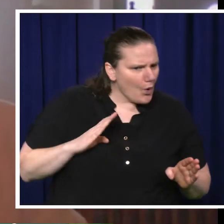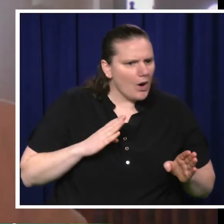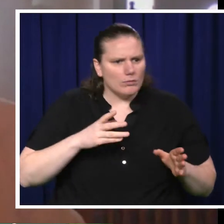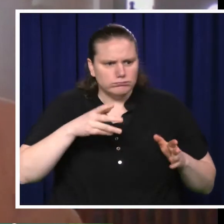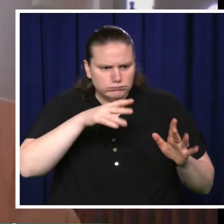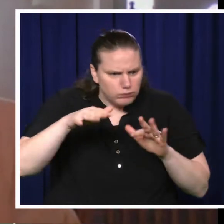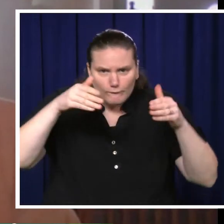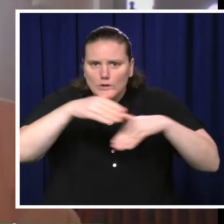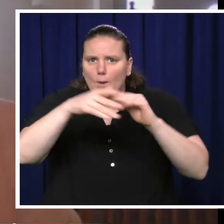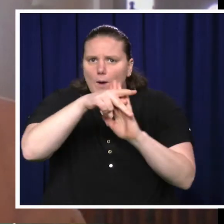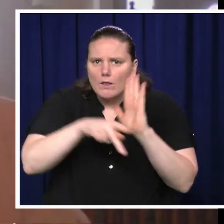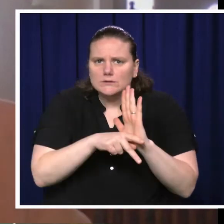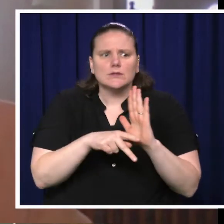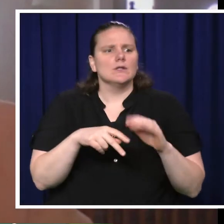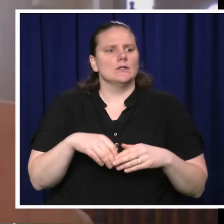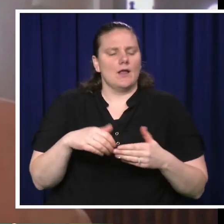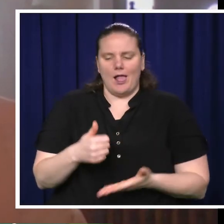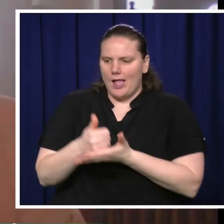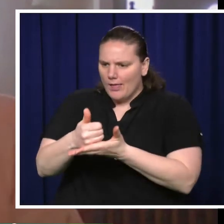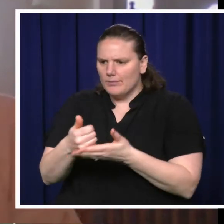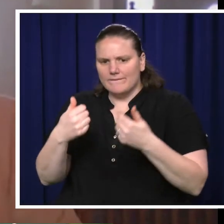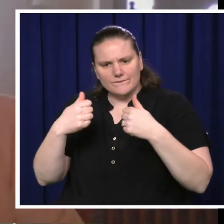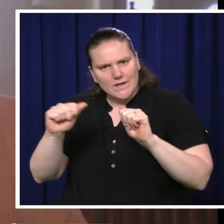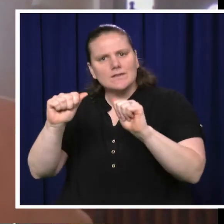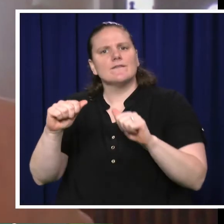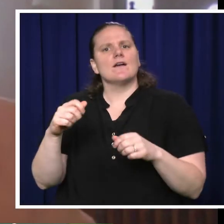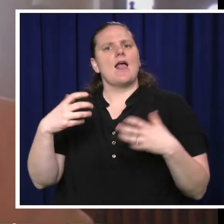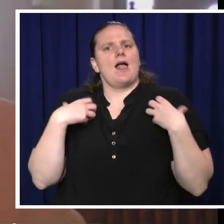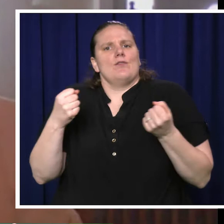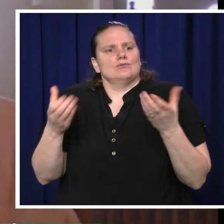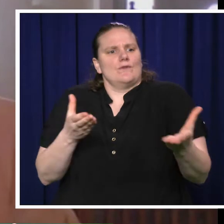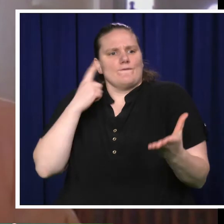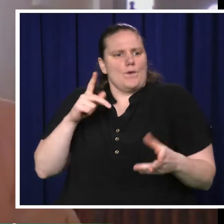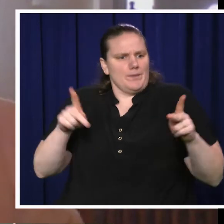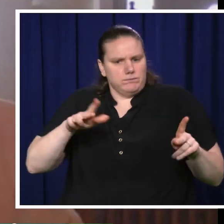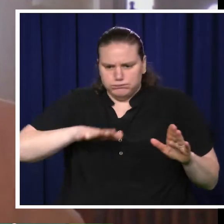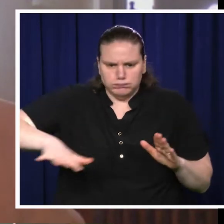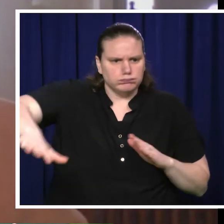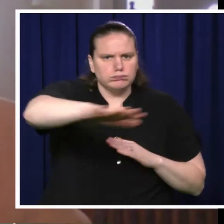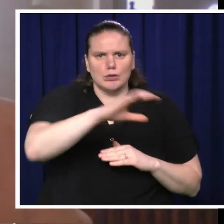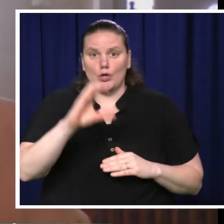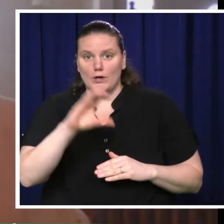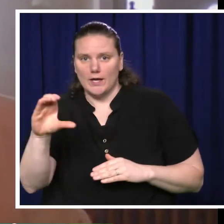Public Health on policy issues and ensures the delivery of effective health services to the county's residents.